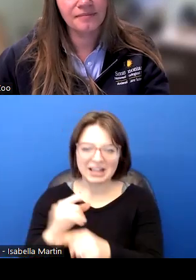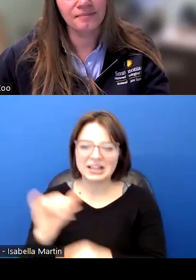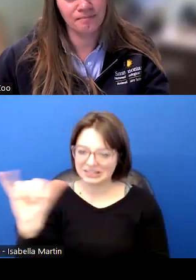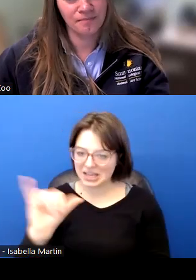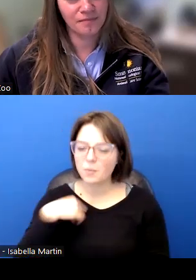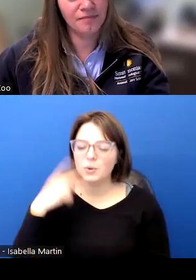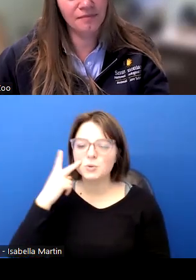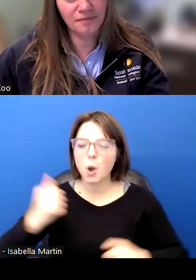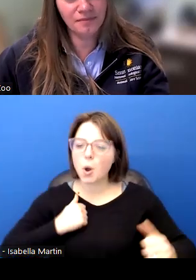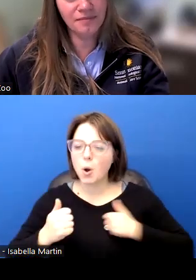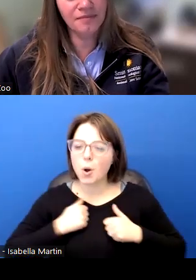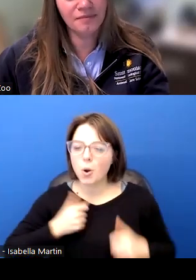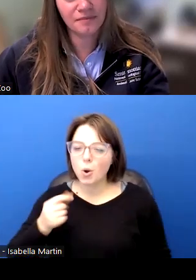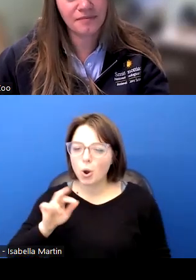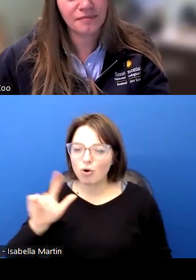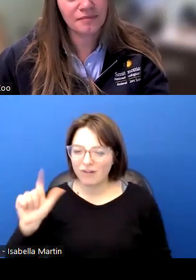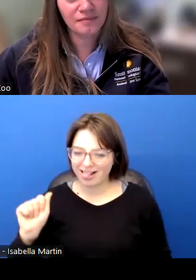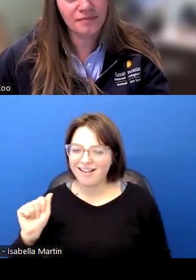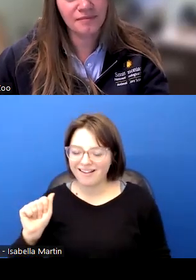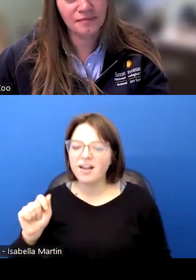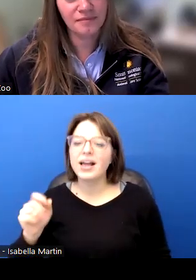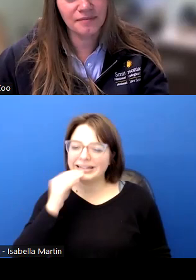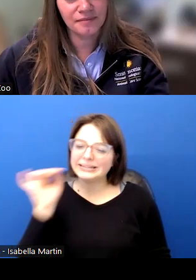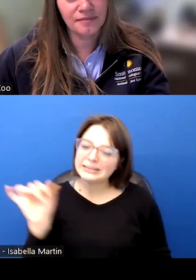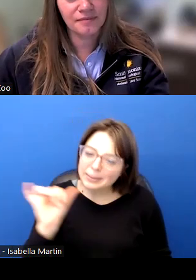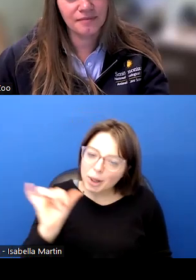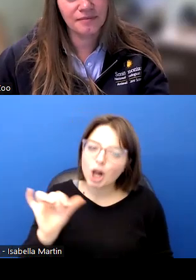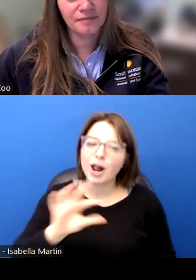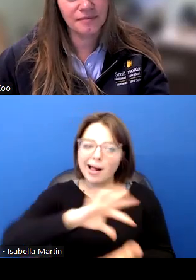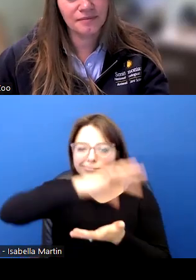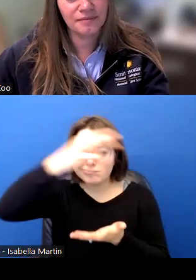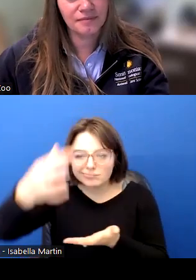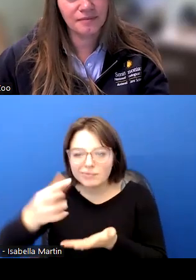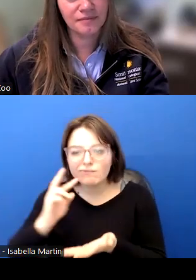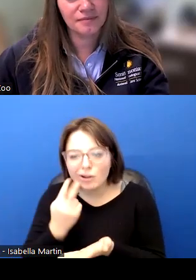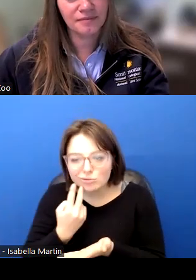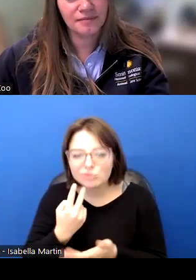very similar lots of vegetables a little bit of fruit some pellets and lots of those leafy greens.